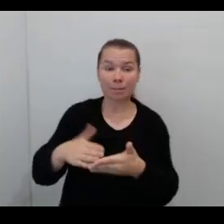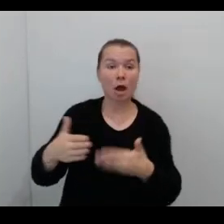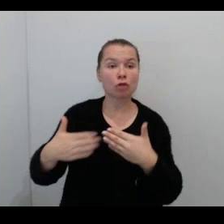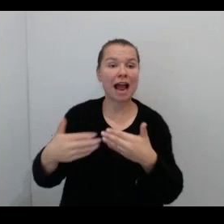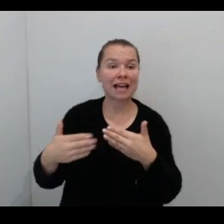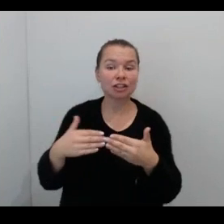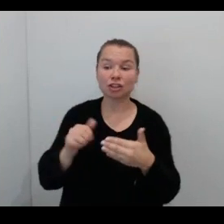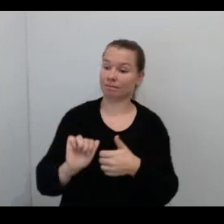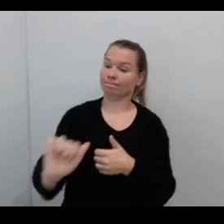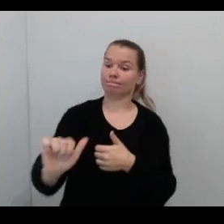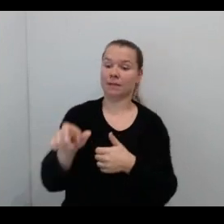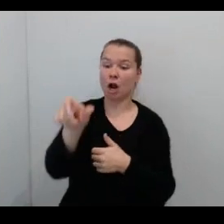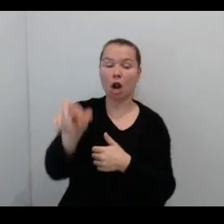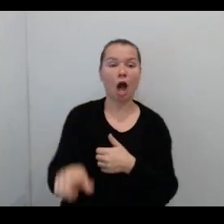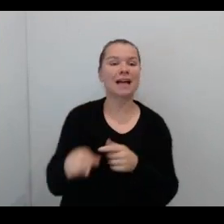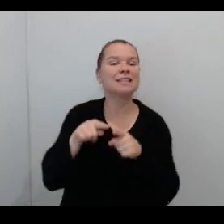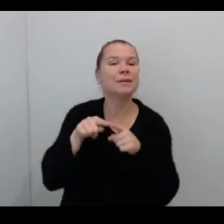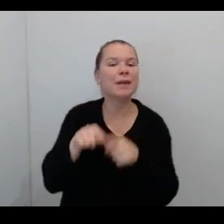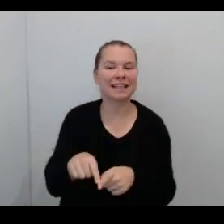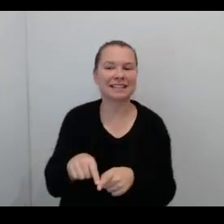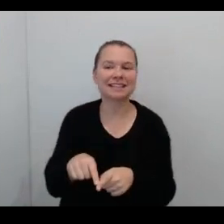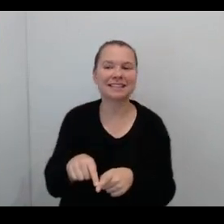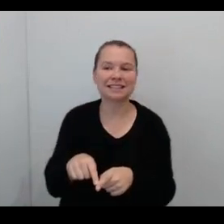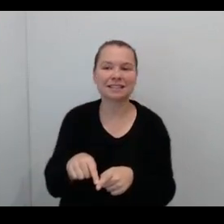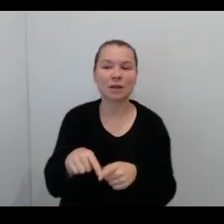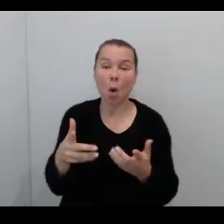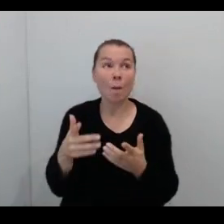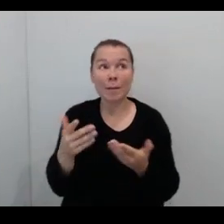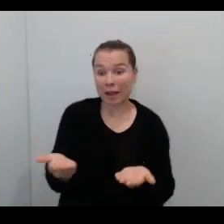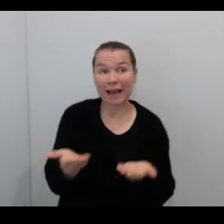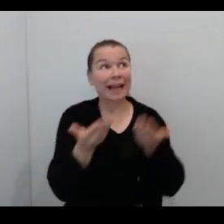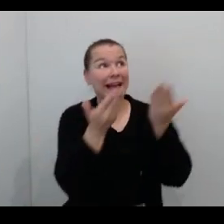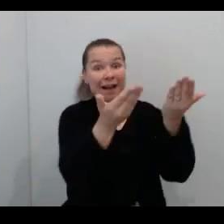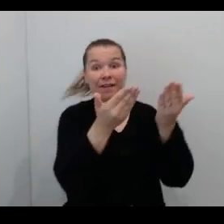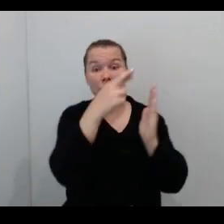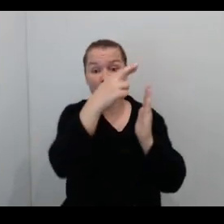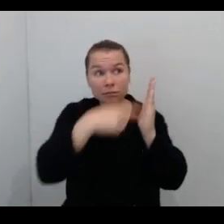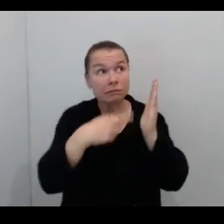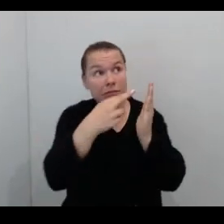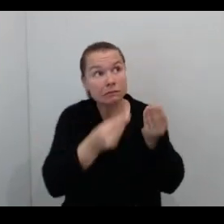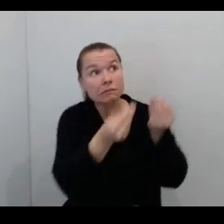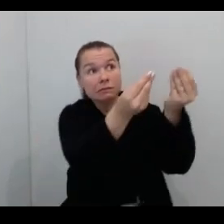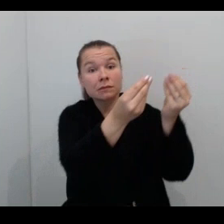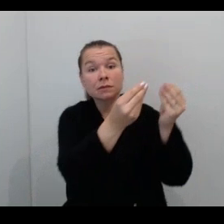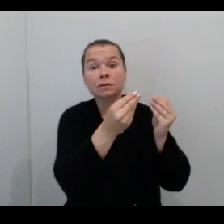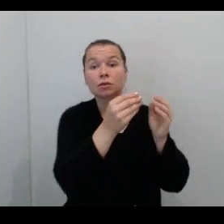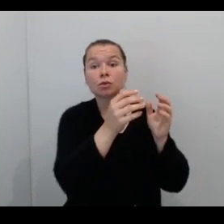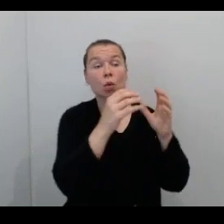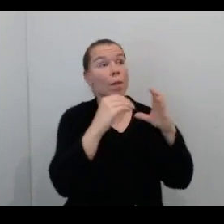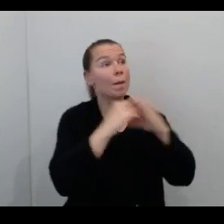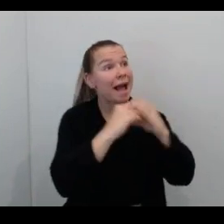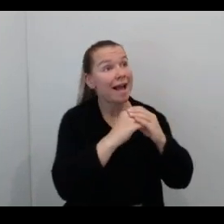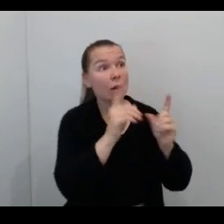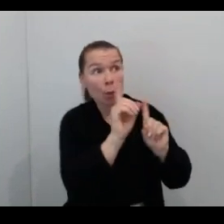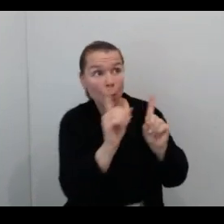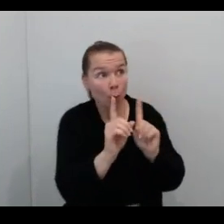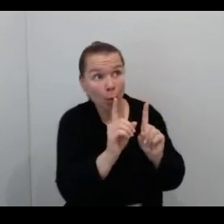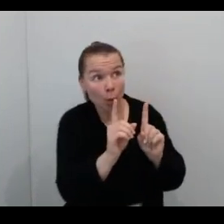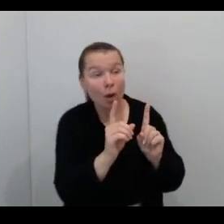and what could be presented to the lender or the service provider as a meaningful and appropriate variation under hardship.